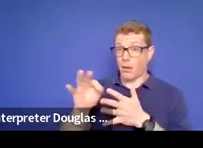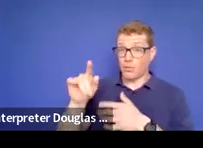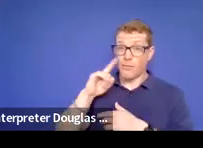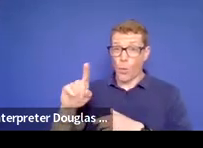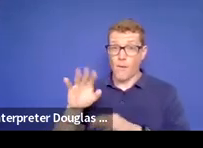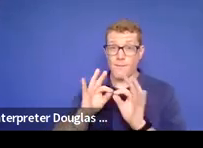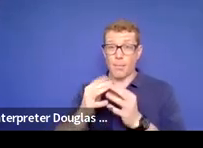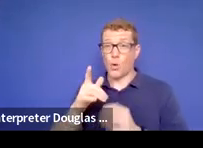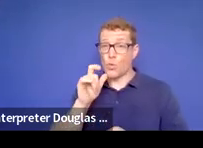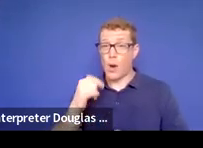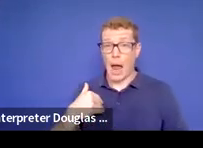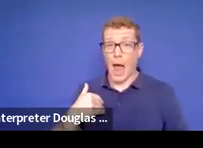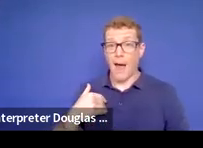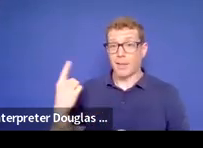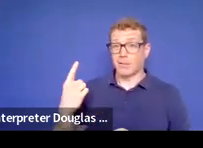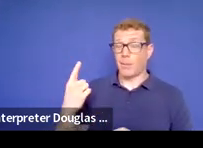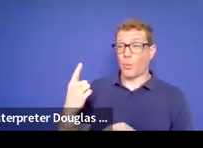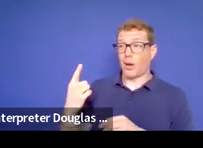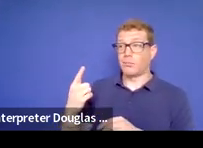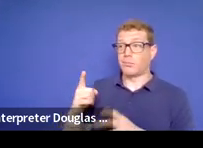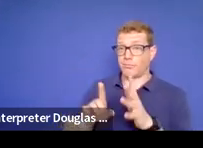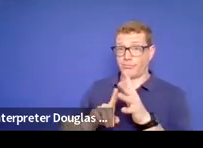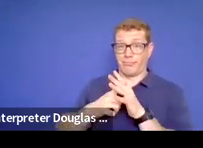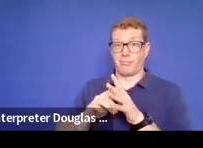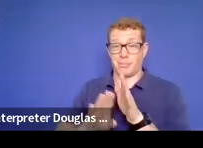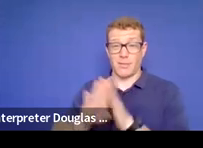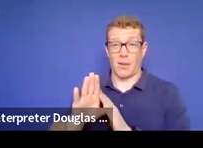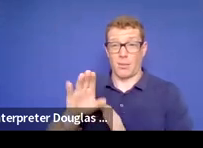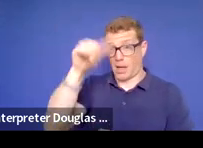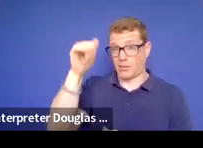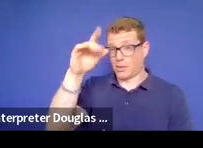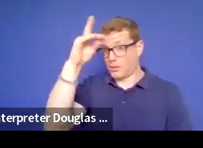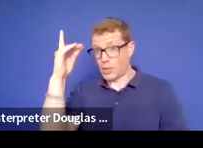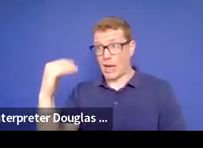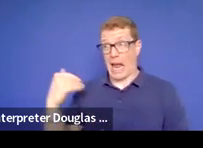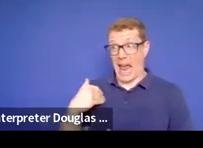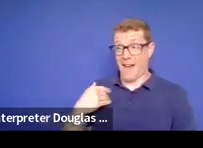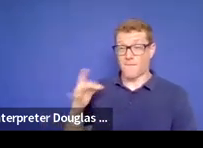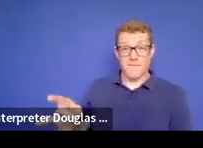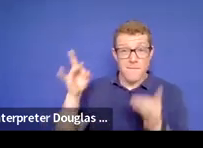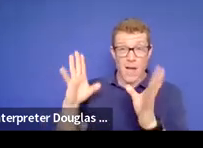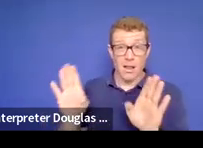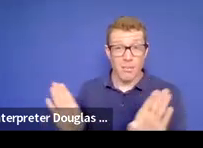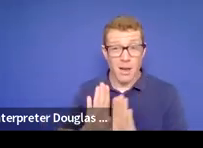Those are difficulties. you you know drugs are our last